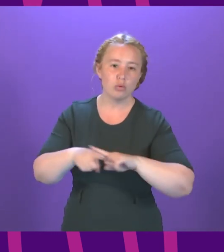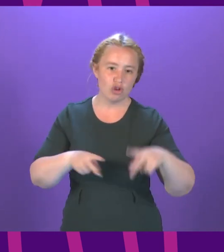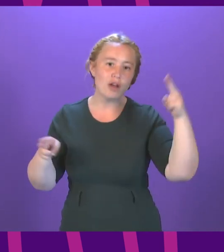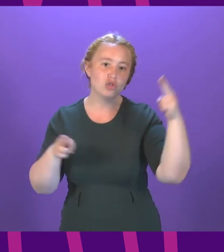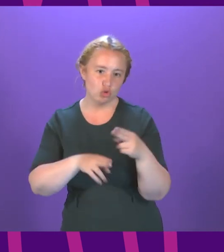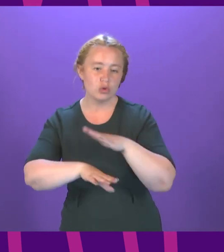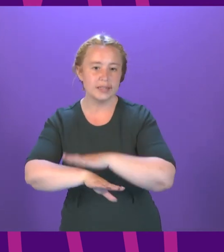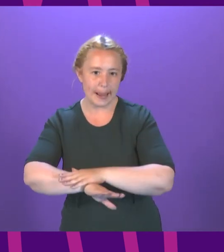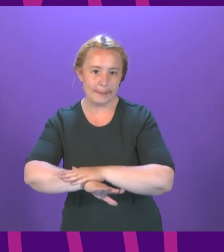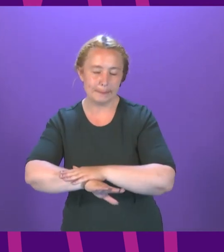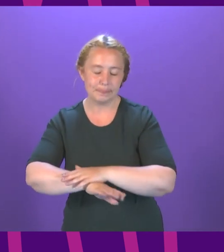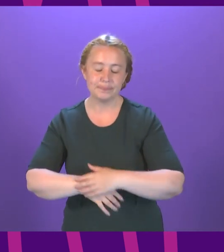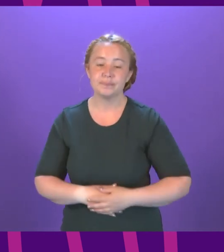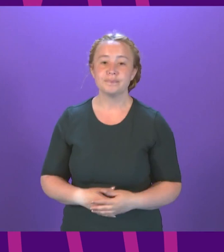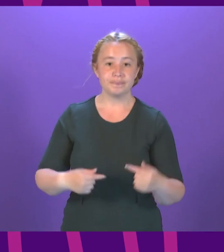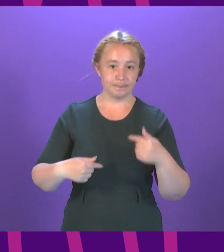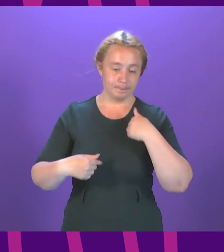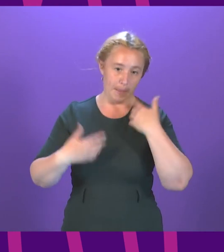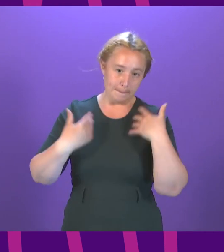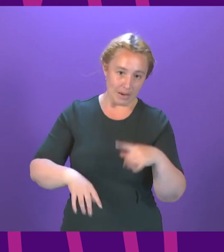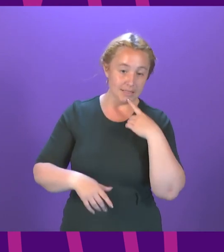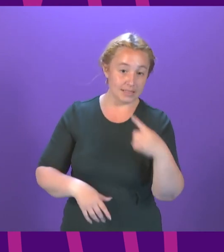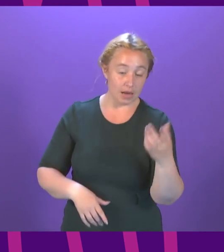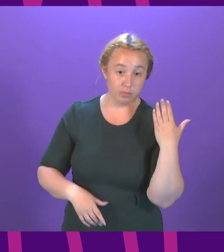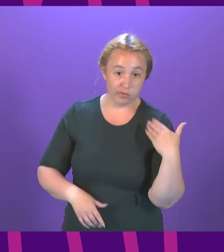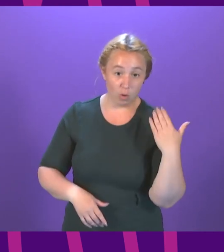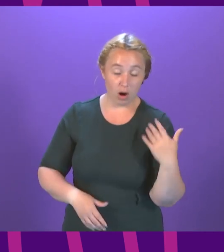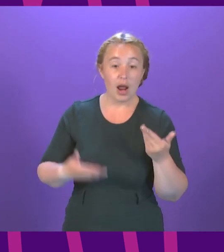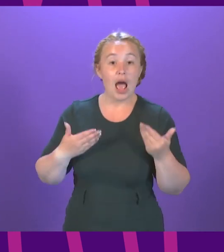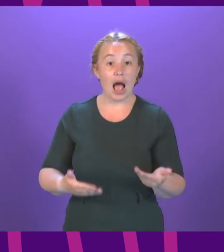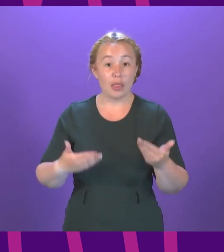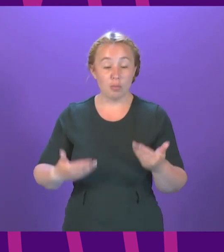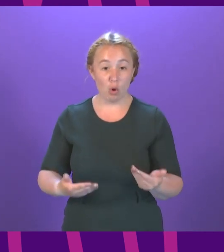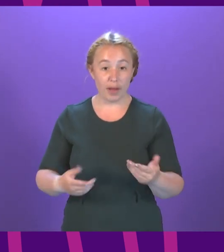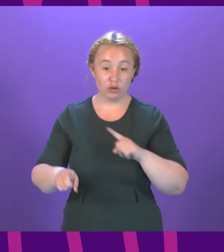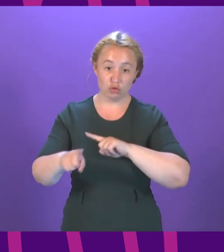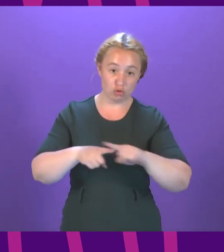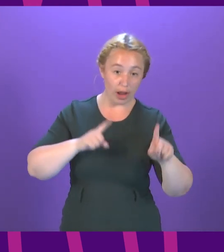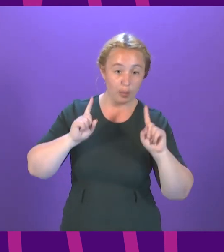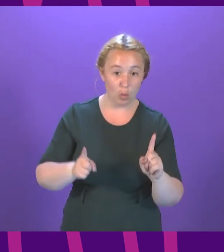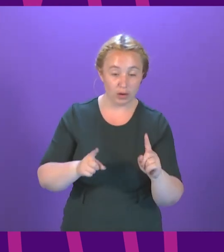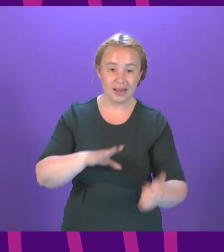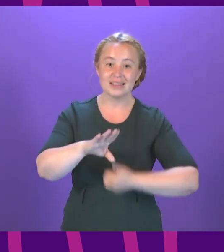As I indicated in response to an earlier question, we are working to put in place a digital Covid